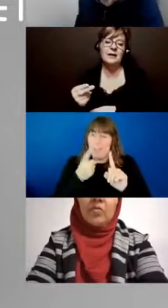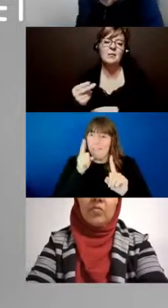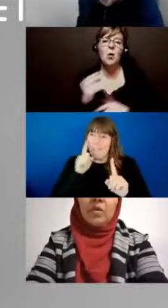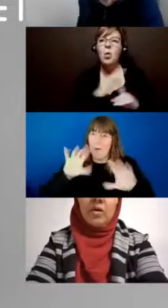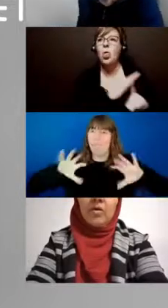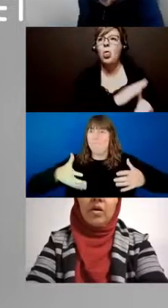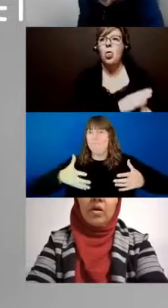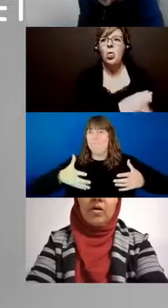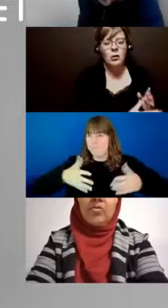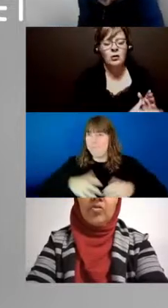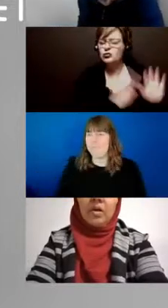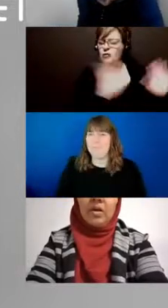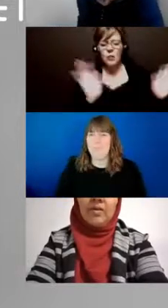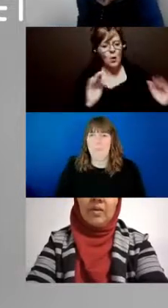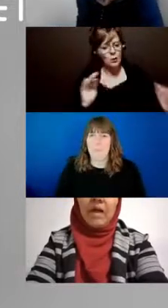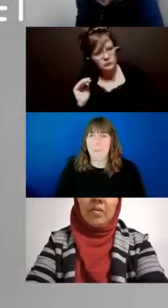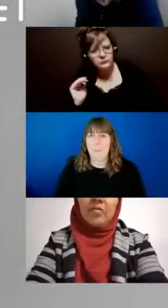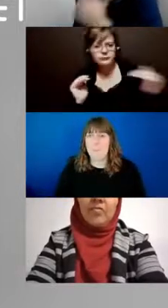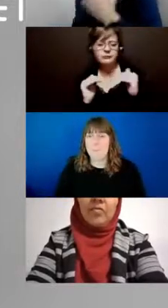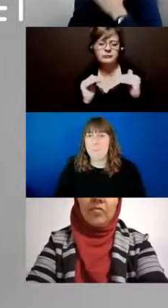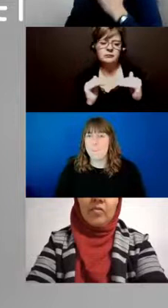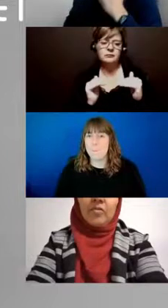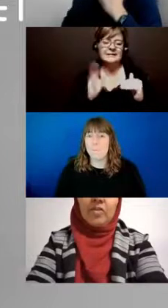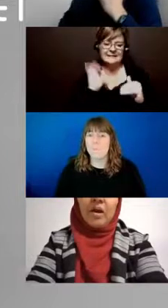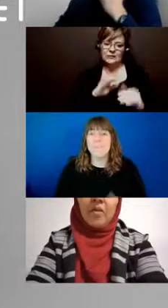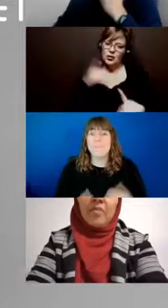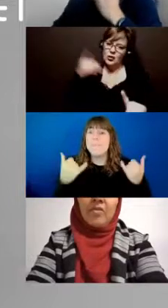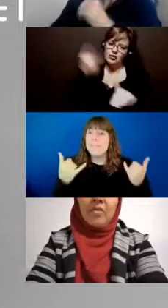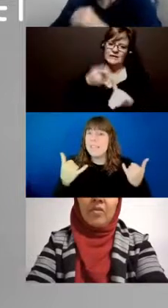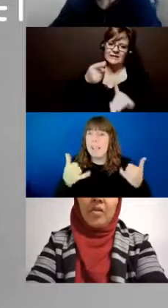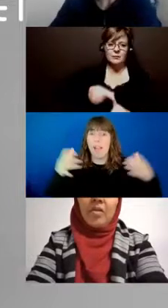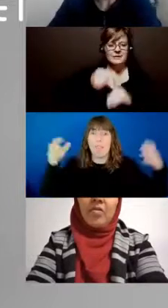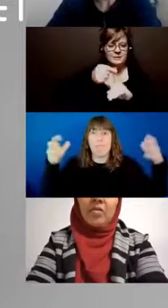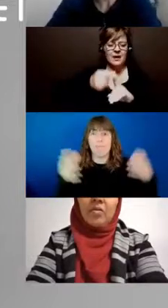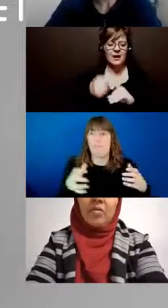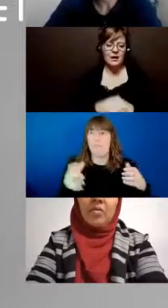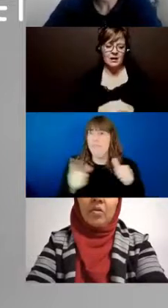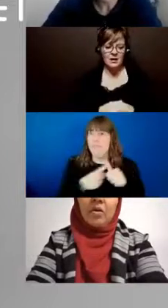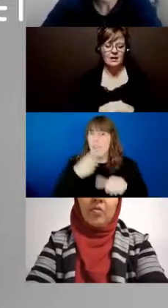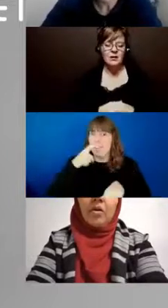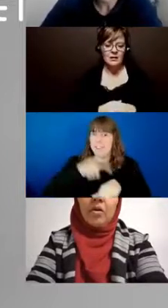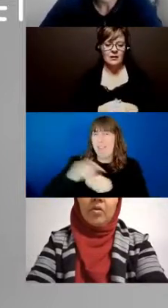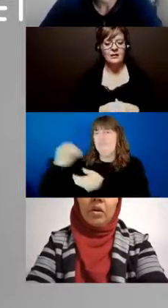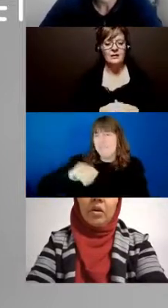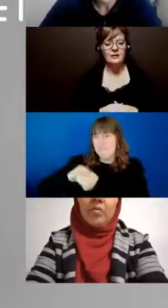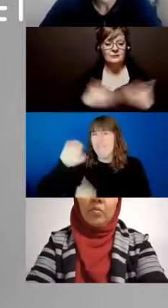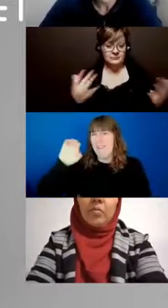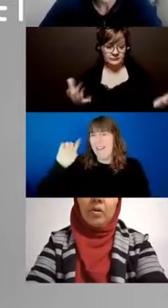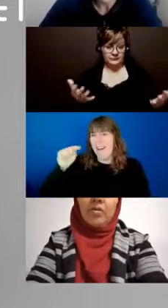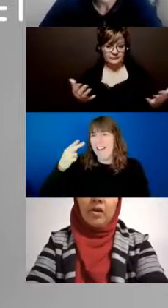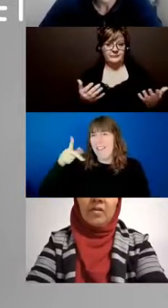we're doing this gathering for the first time with a fellow so we're learning through the process